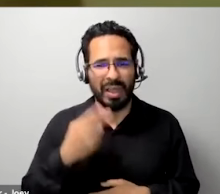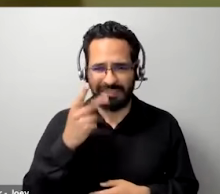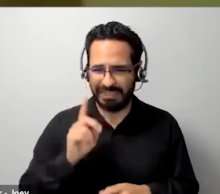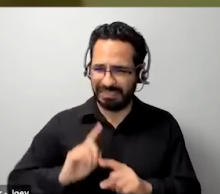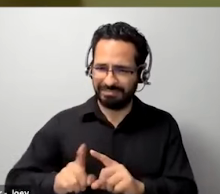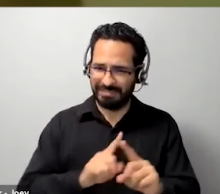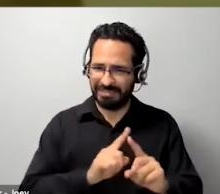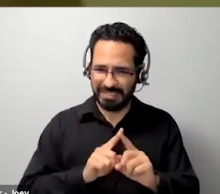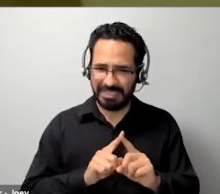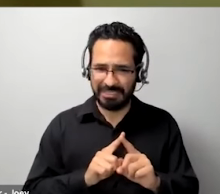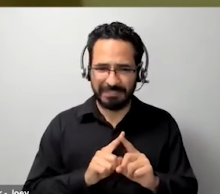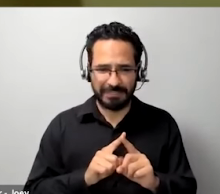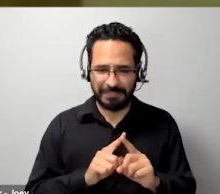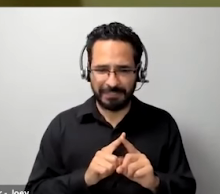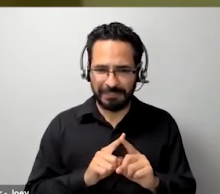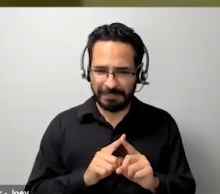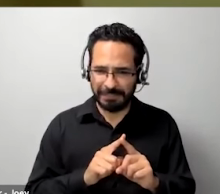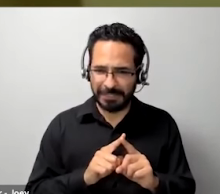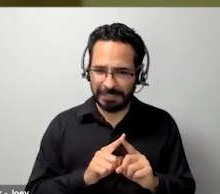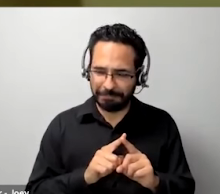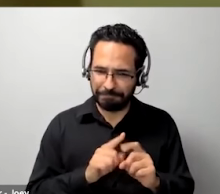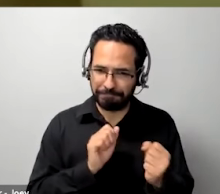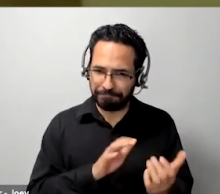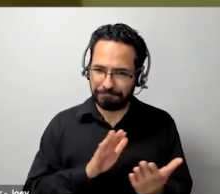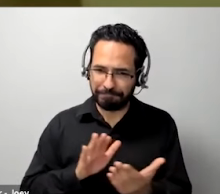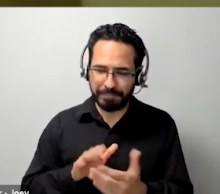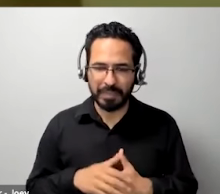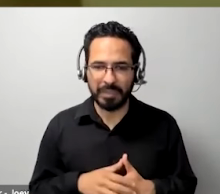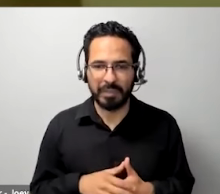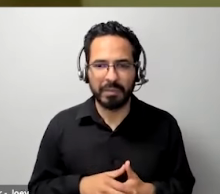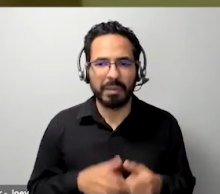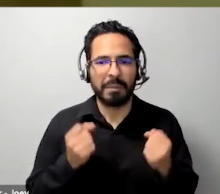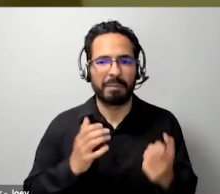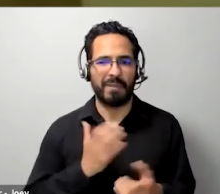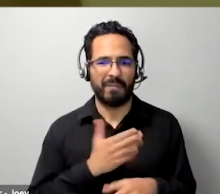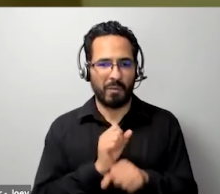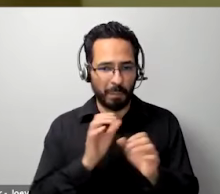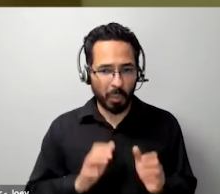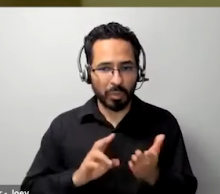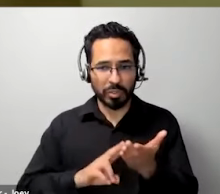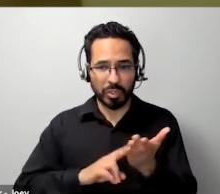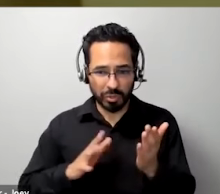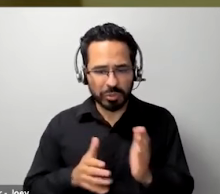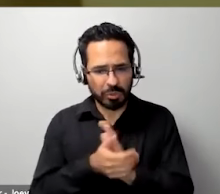I mean, majority of our employees and contractors, are all very skilled at accessibility,